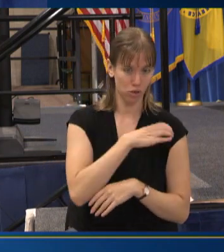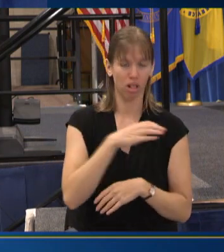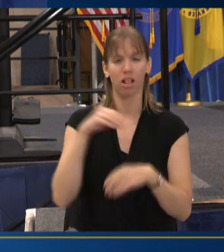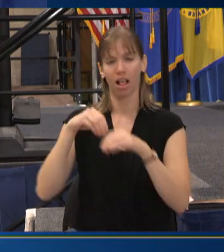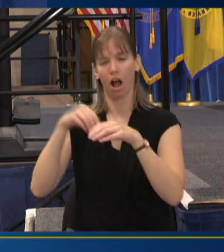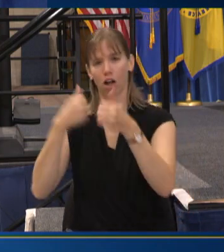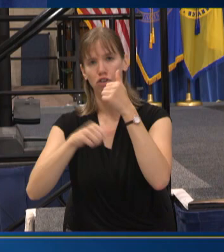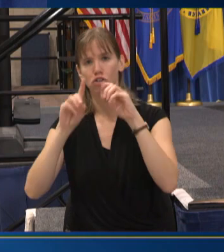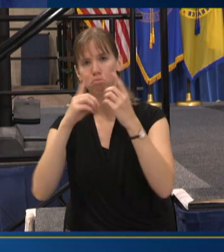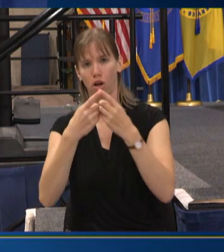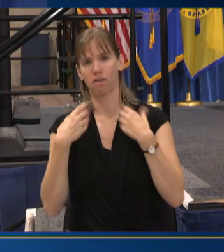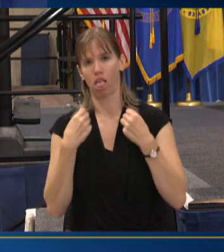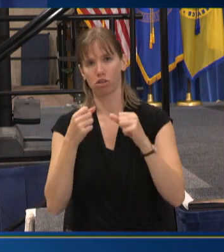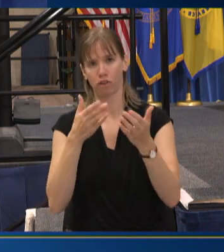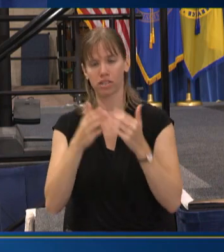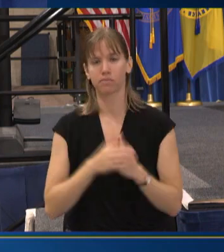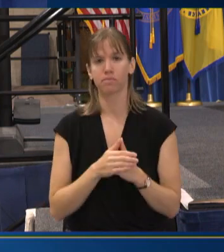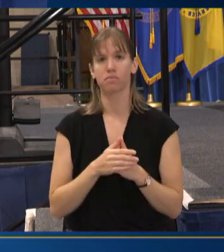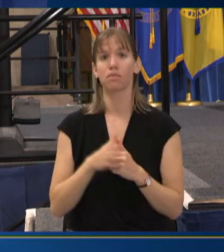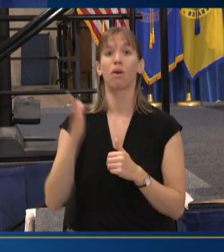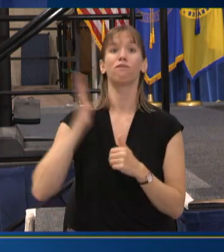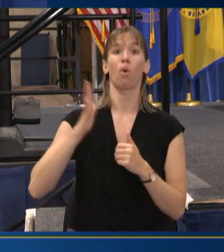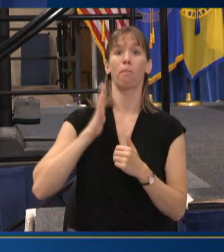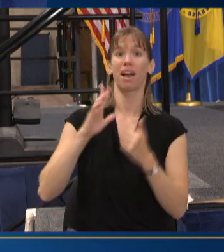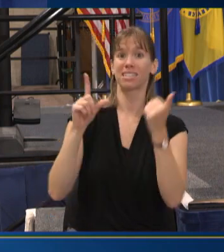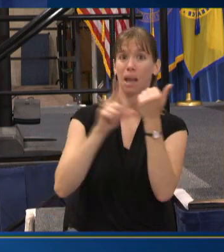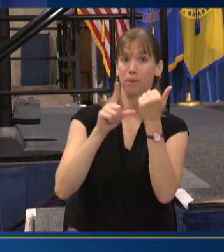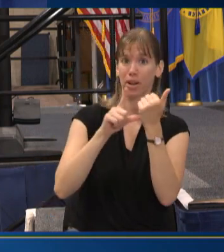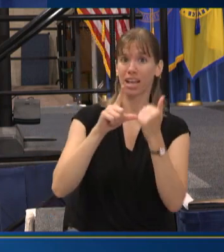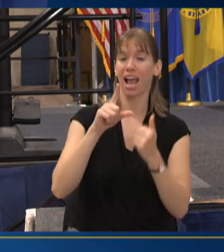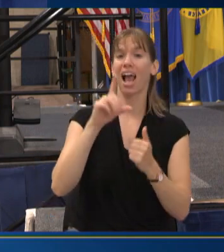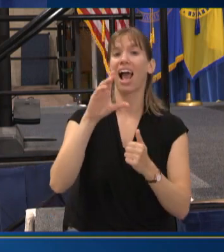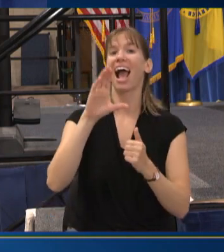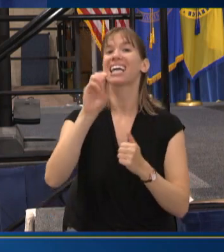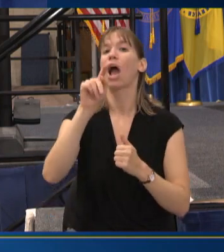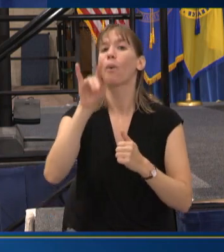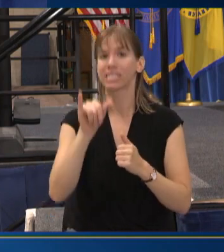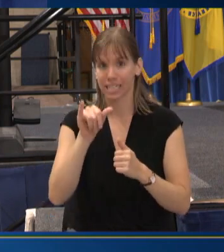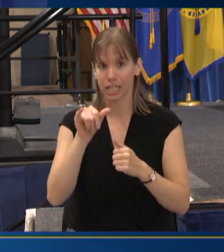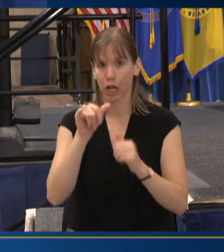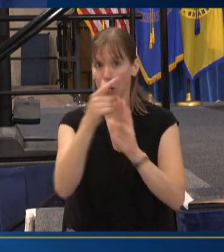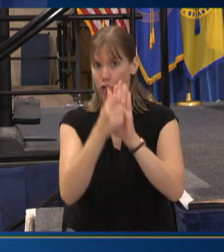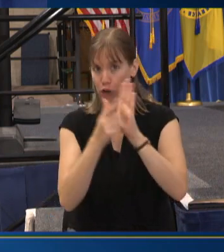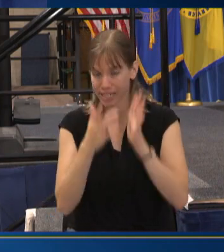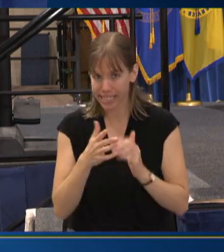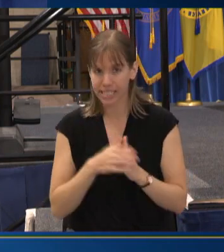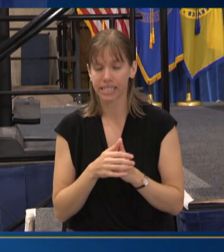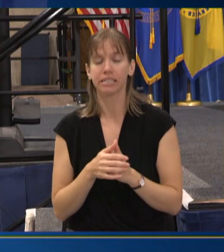She's a former deputy, county attorney and assistant attorney general. She earned a bachelor's degree and JD.